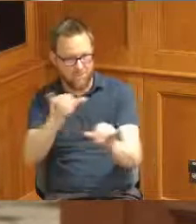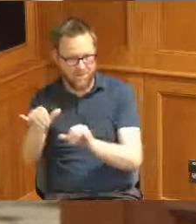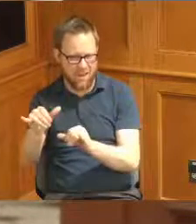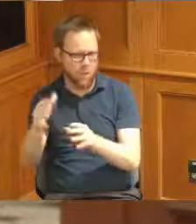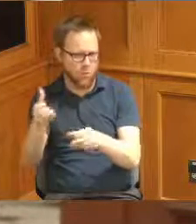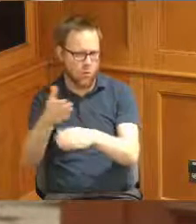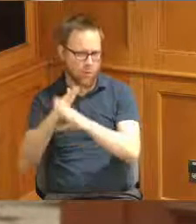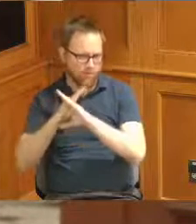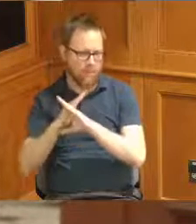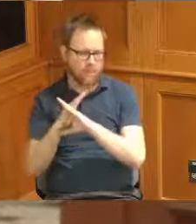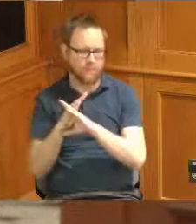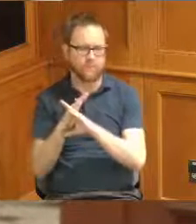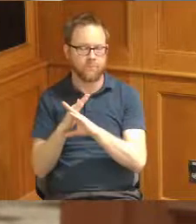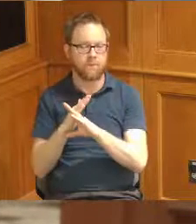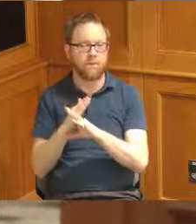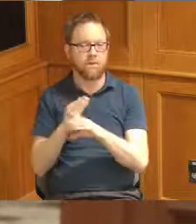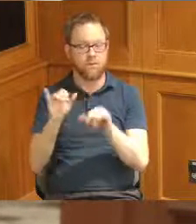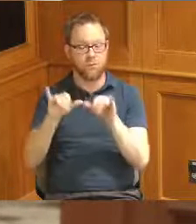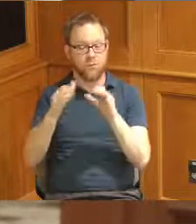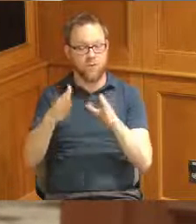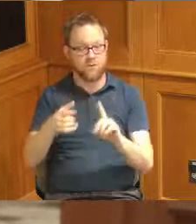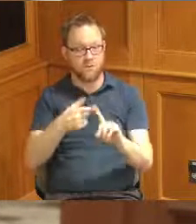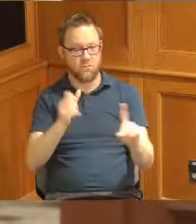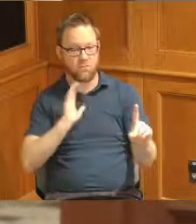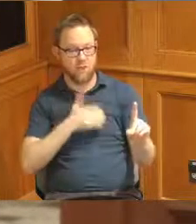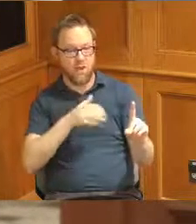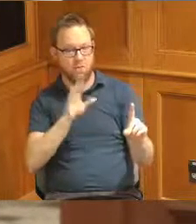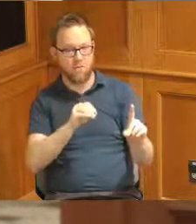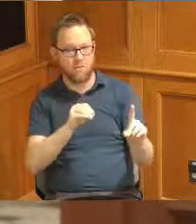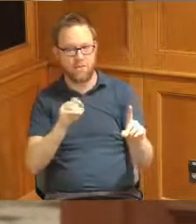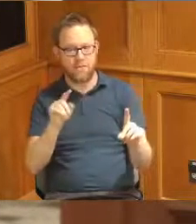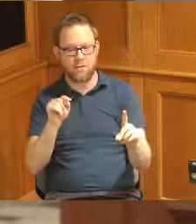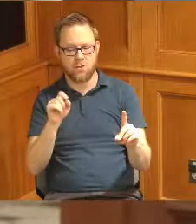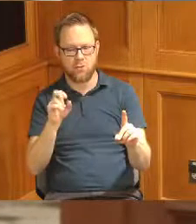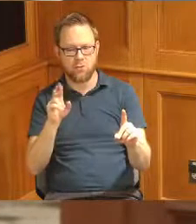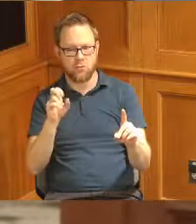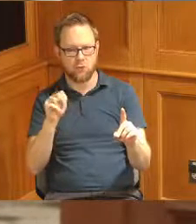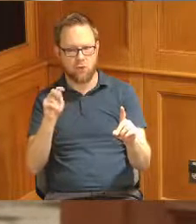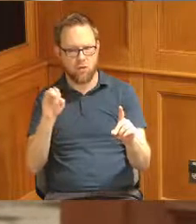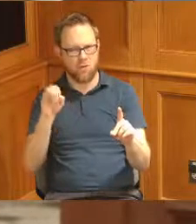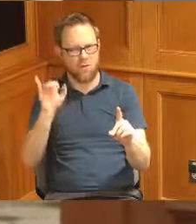diligently with the Engineers from our company in Toronto who is our phone vendor along with